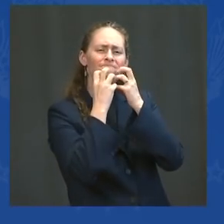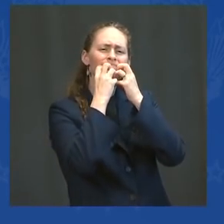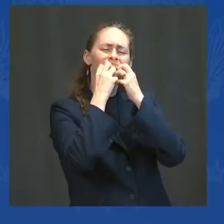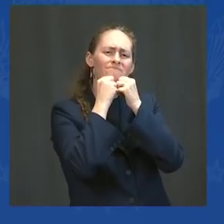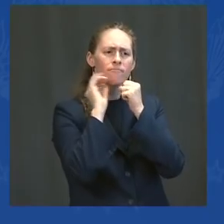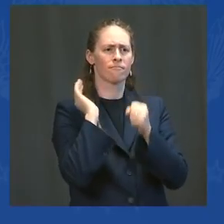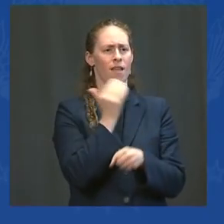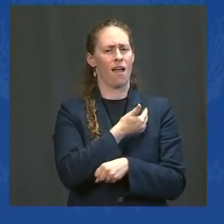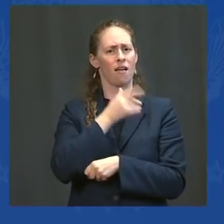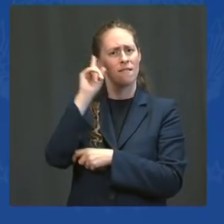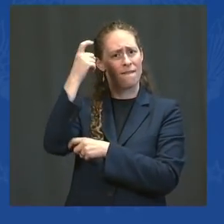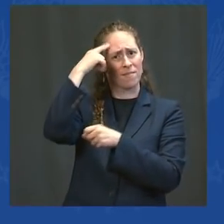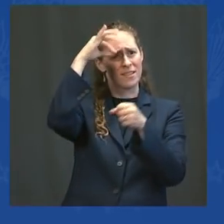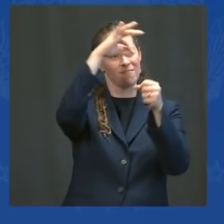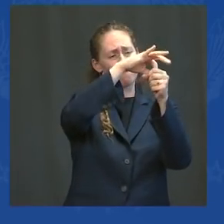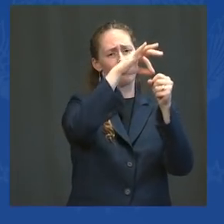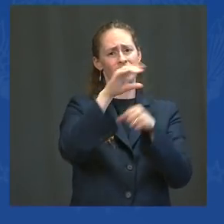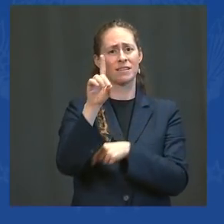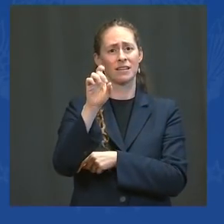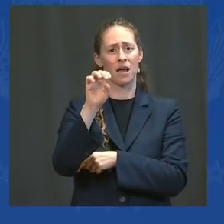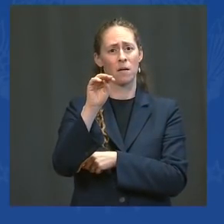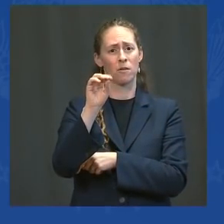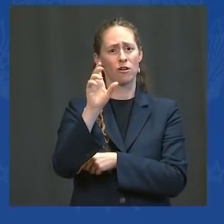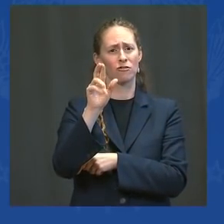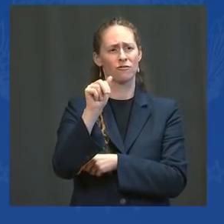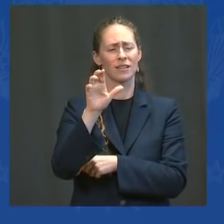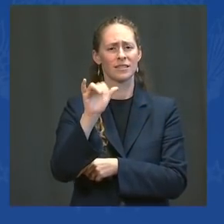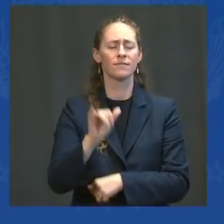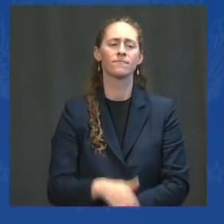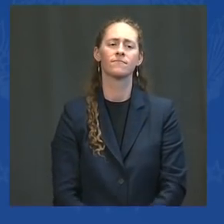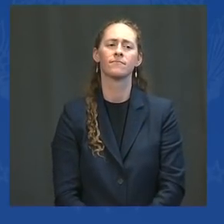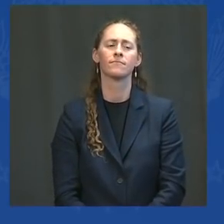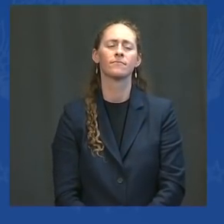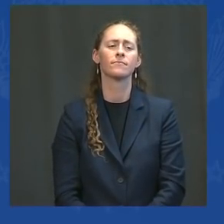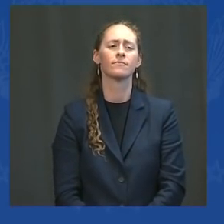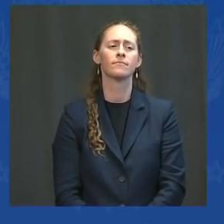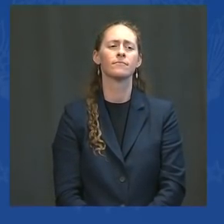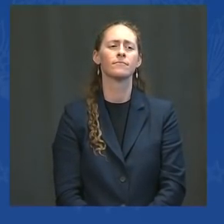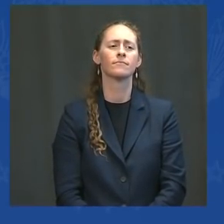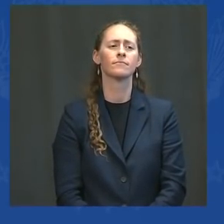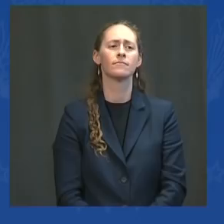So I returned to the Senate at around 8:00 PM,